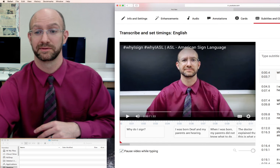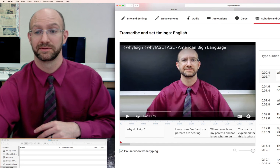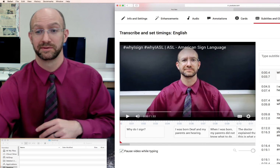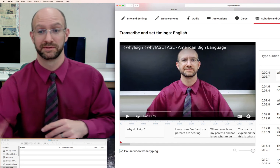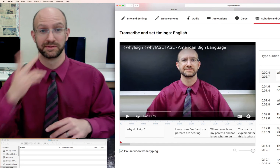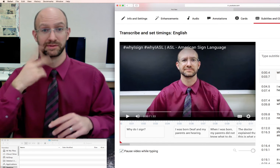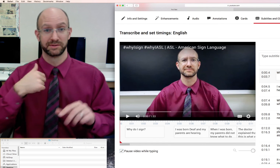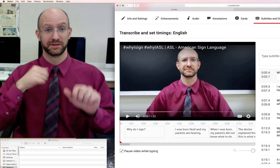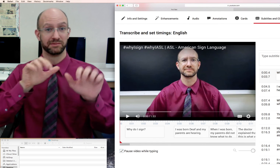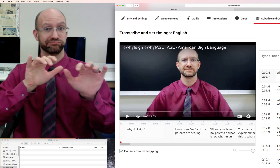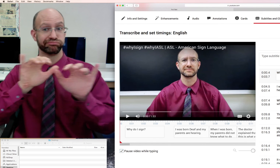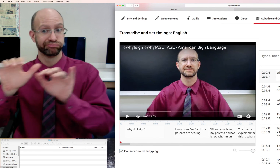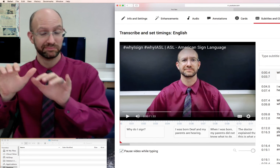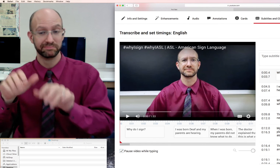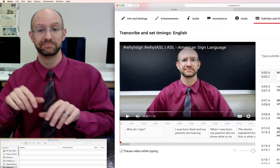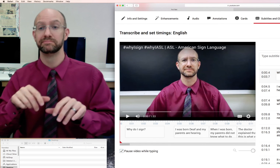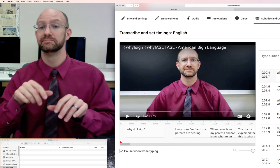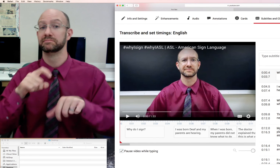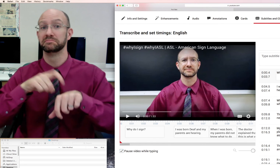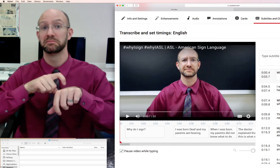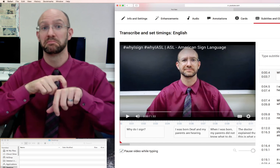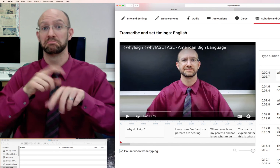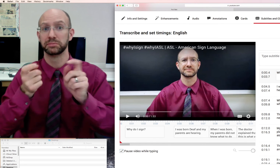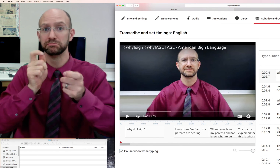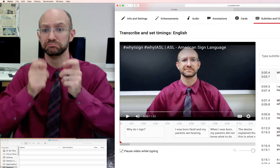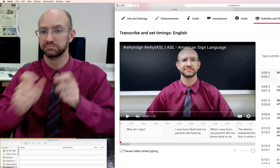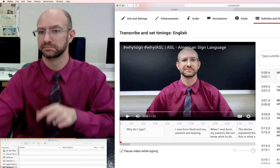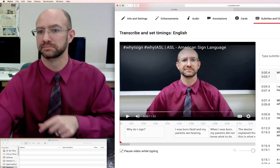So you can see that I typed out the phrase. And will change the time.